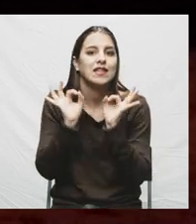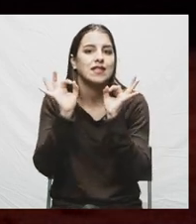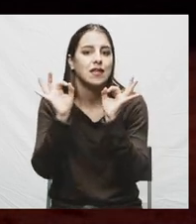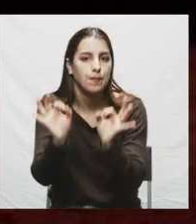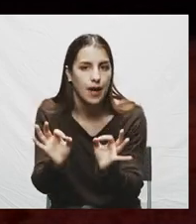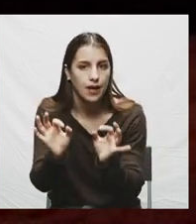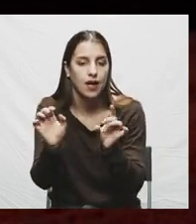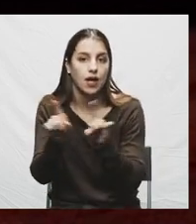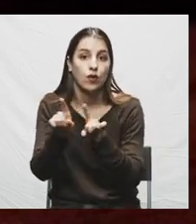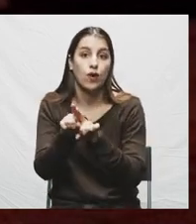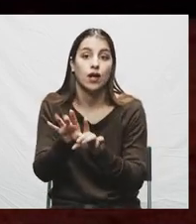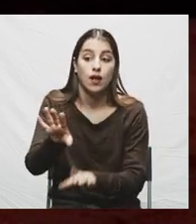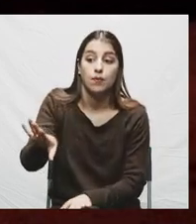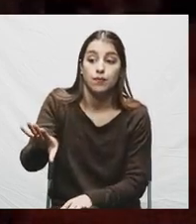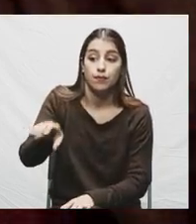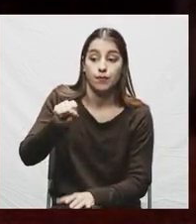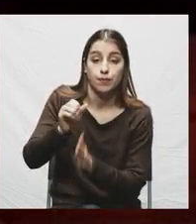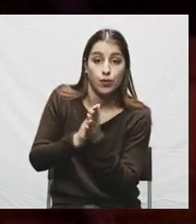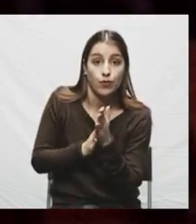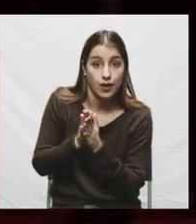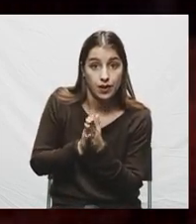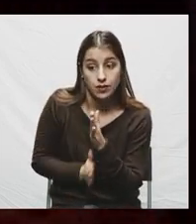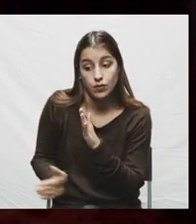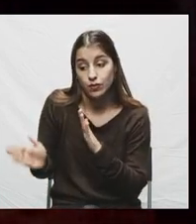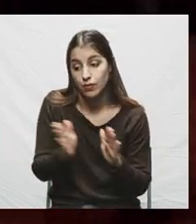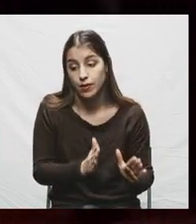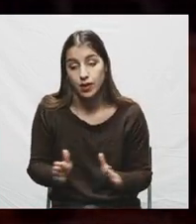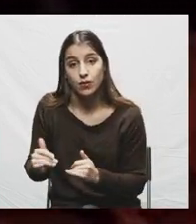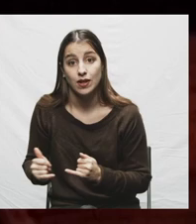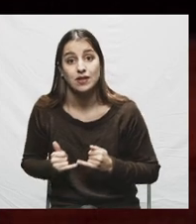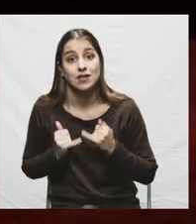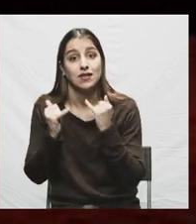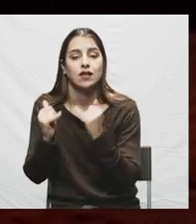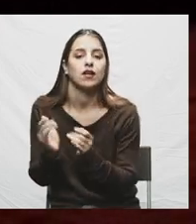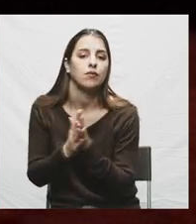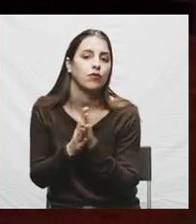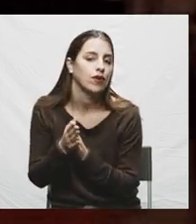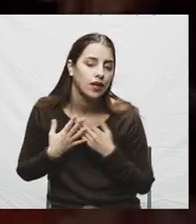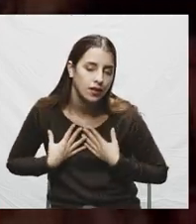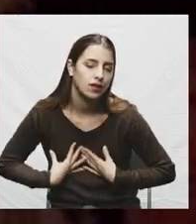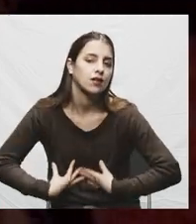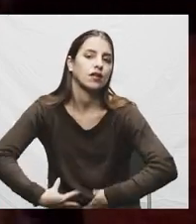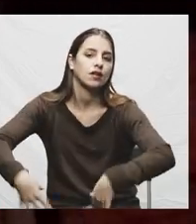it’s more to grab what just came out and know how to go from there to go even further. — Even further.